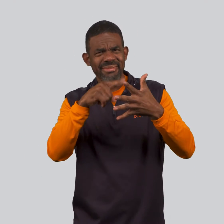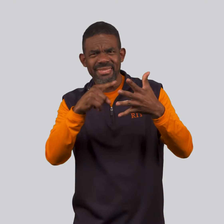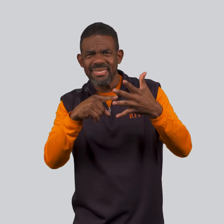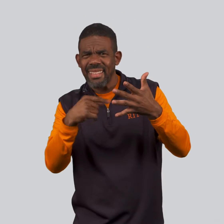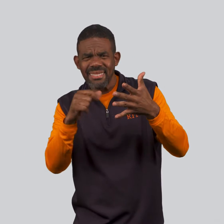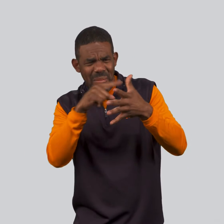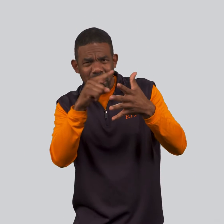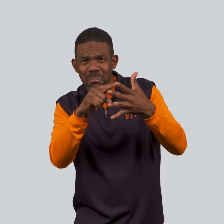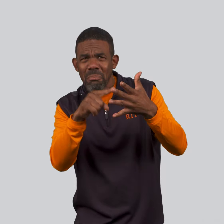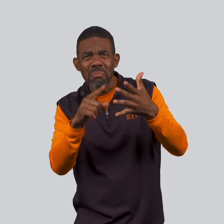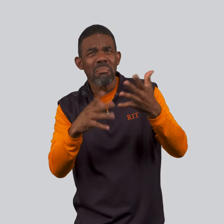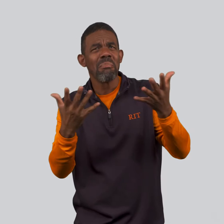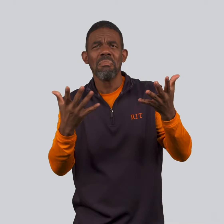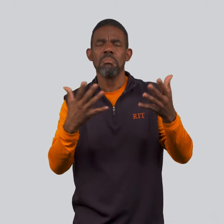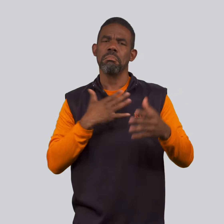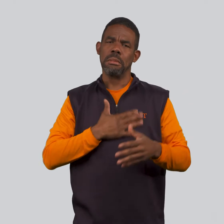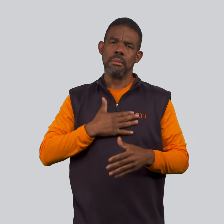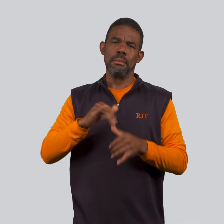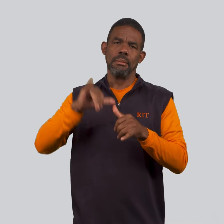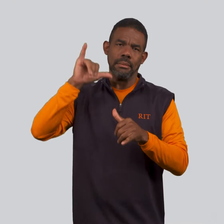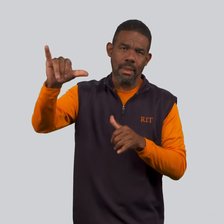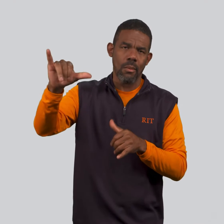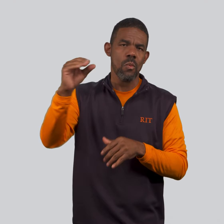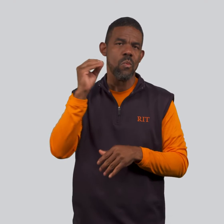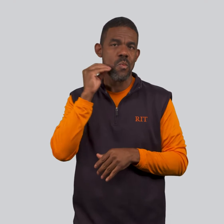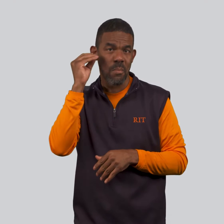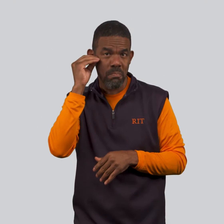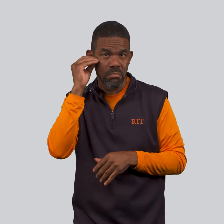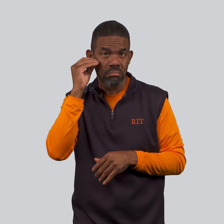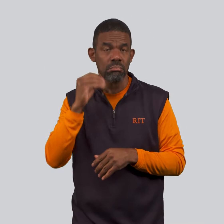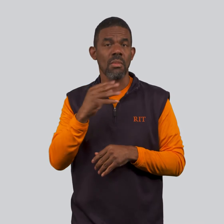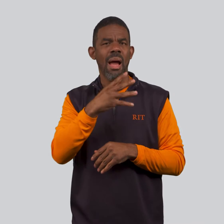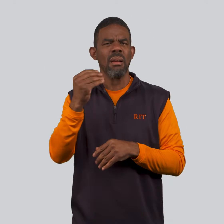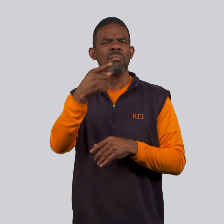If you are experiencing any symptoms, stay home,